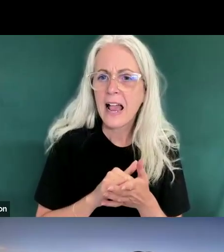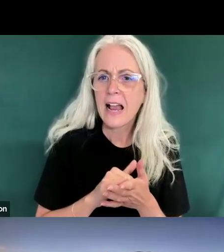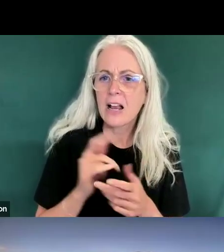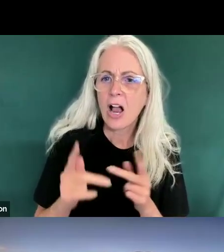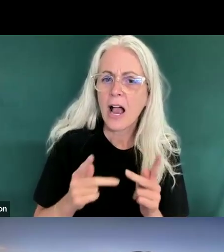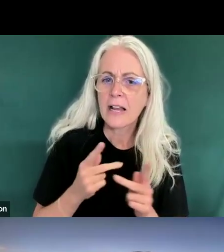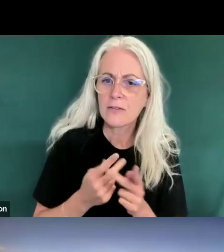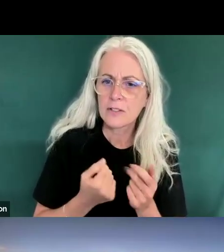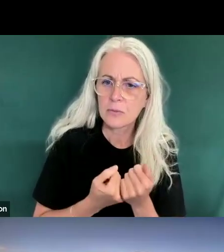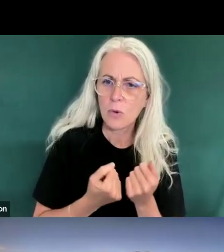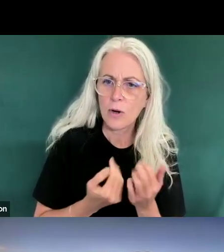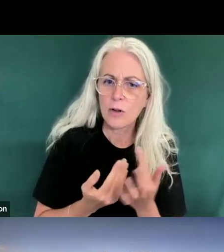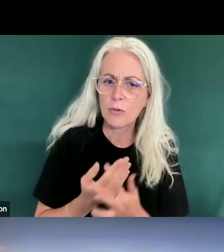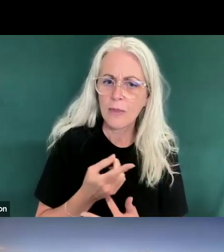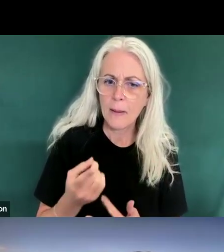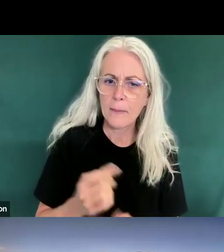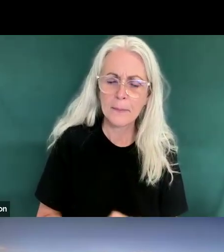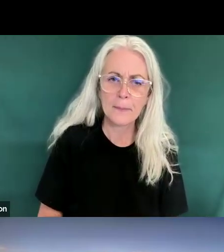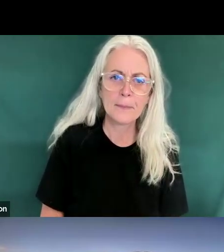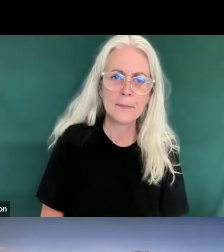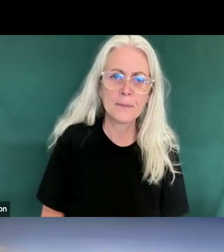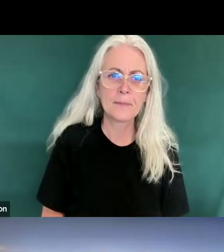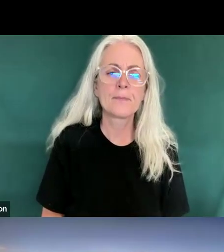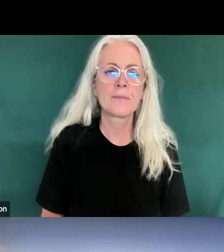of support through them. Great.